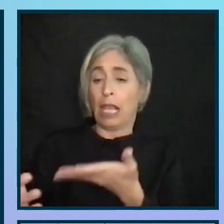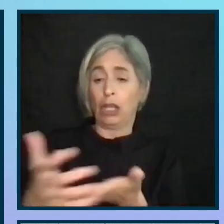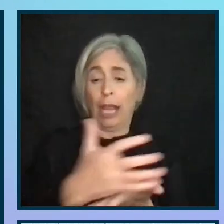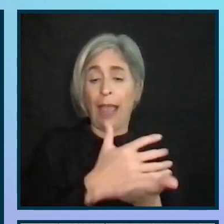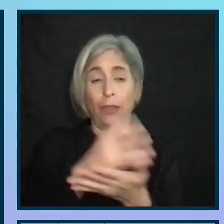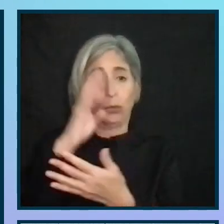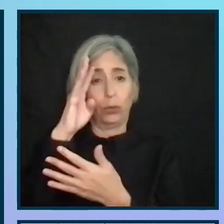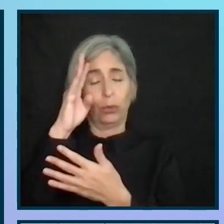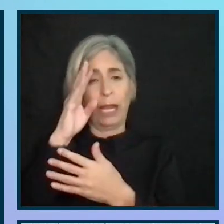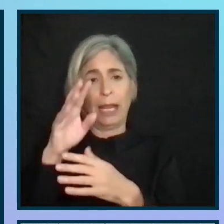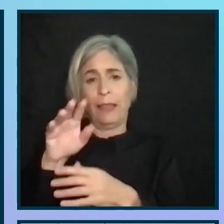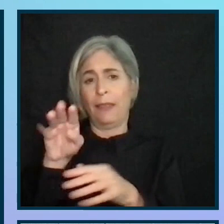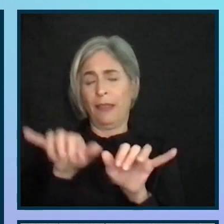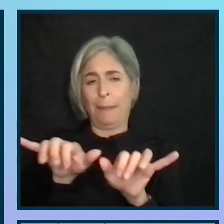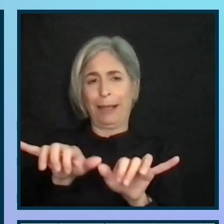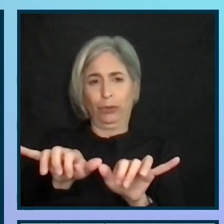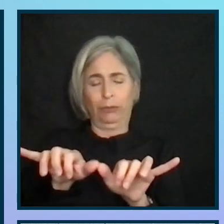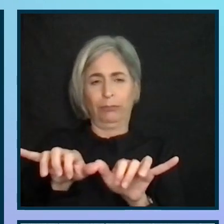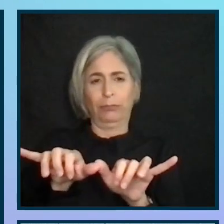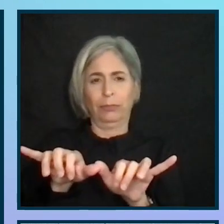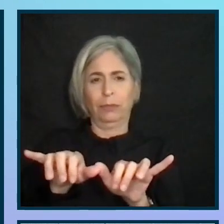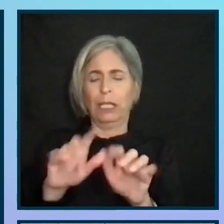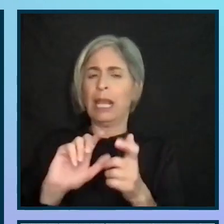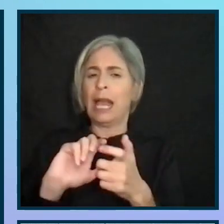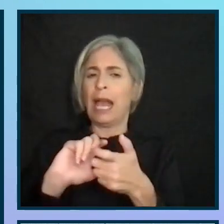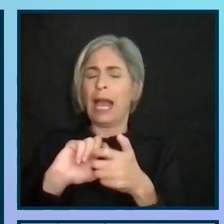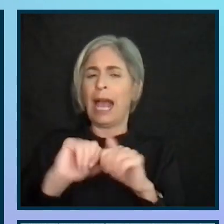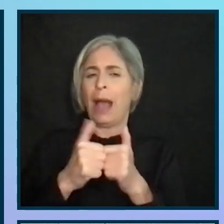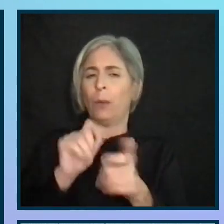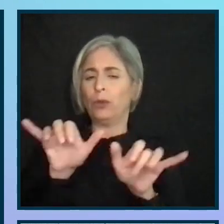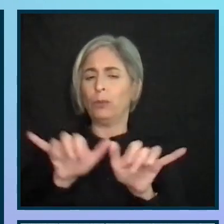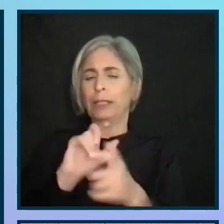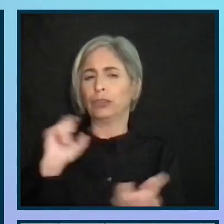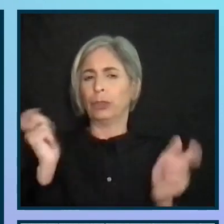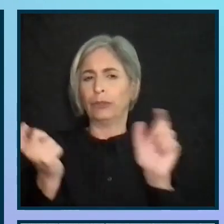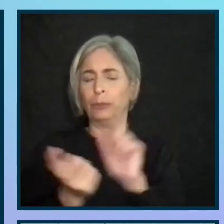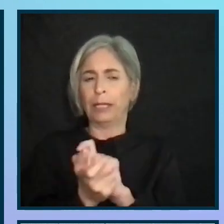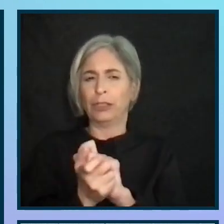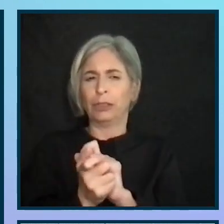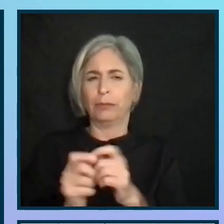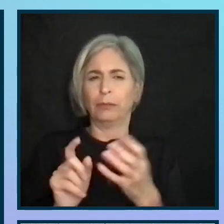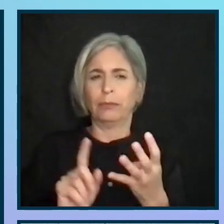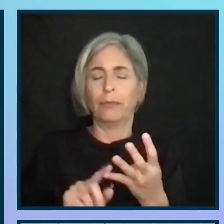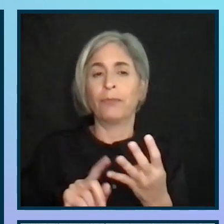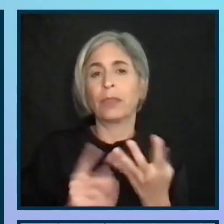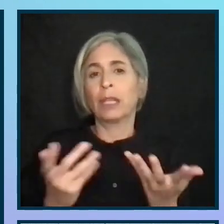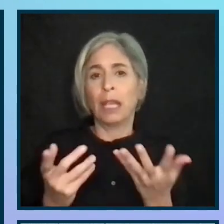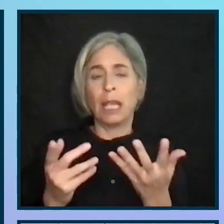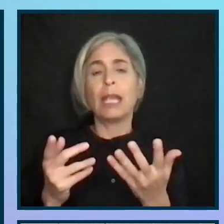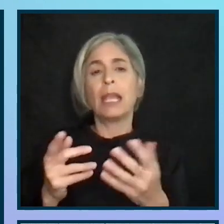at the program level to measure your transformation. Keep abreast of developments in accessibility